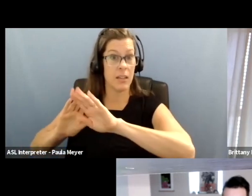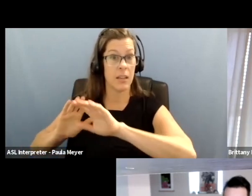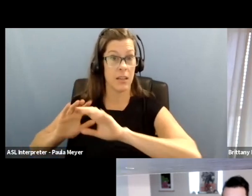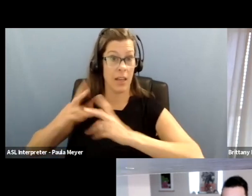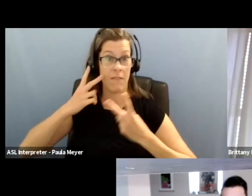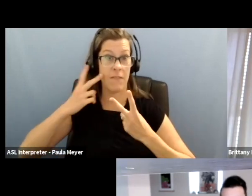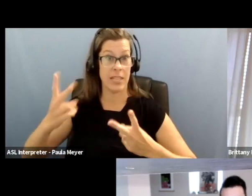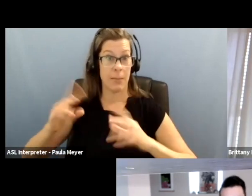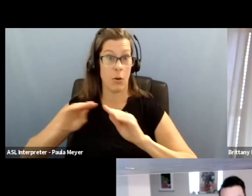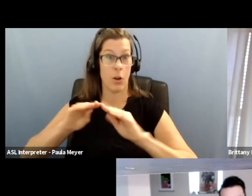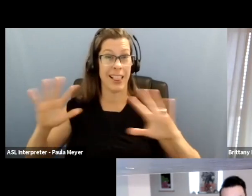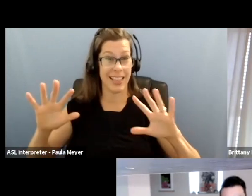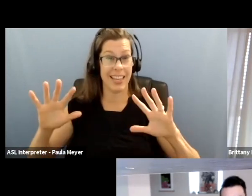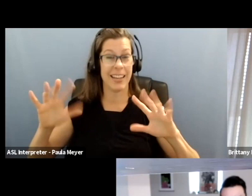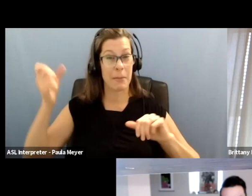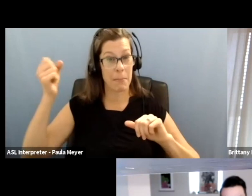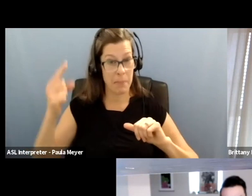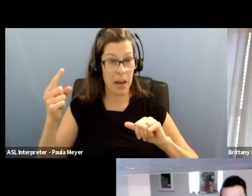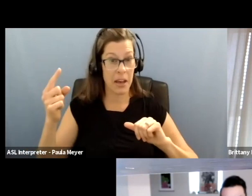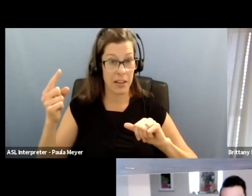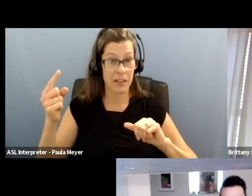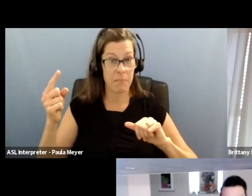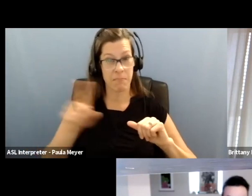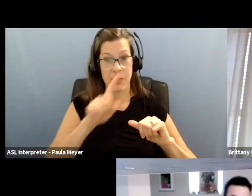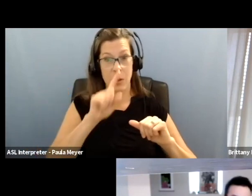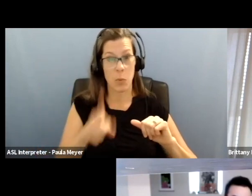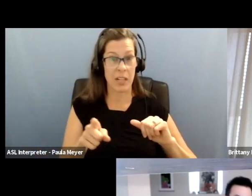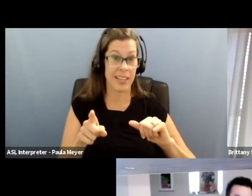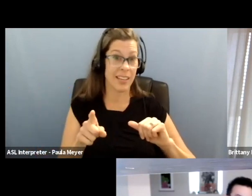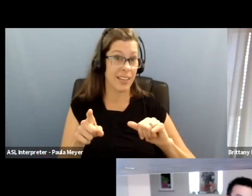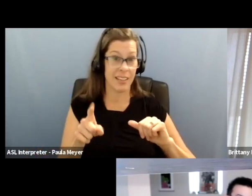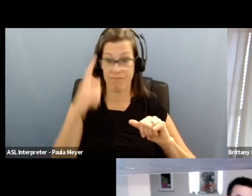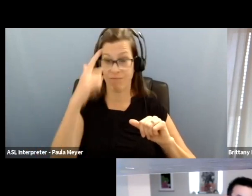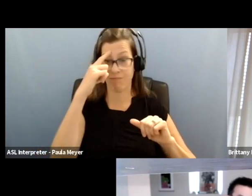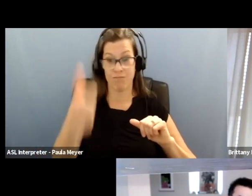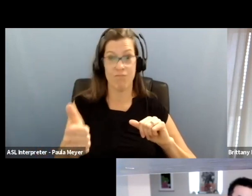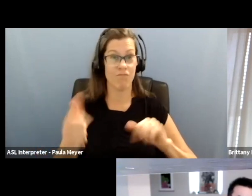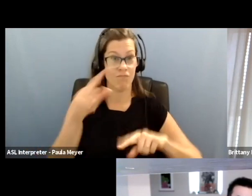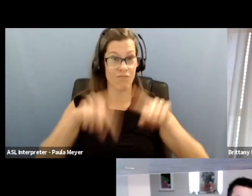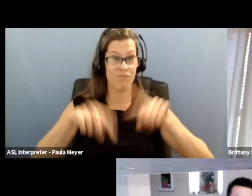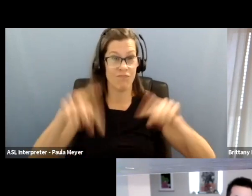But ultimately, I would say that that answer will change from user to user.